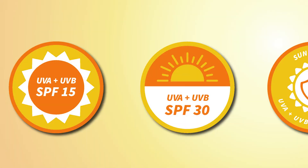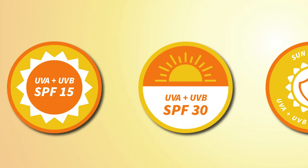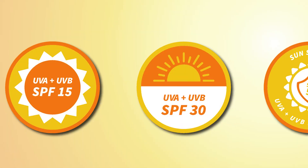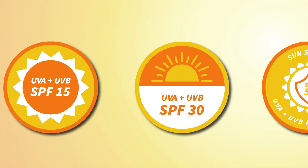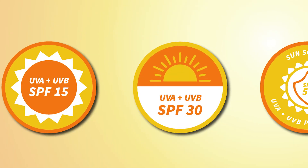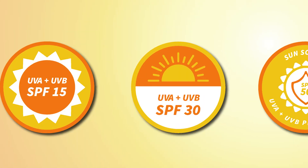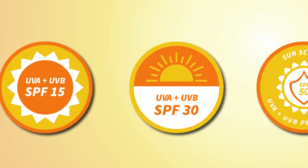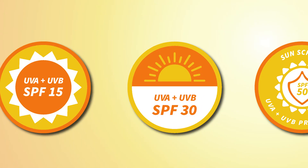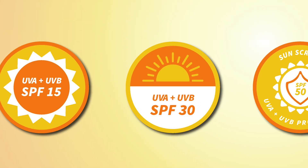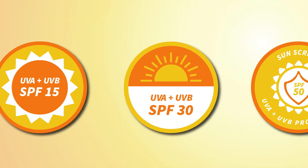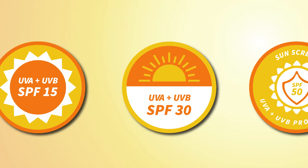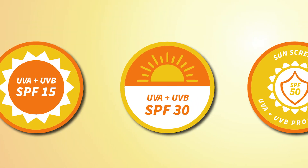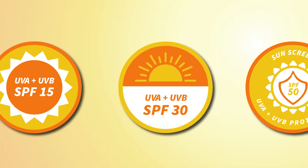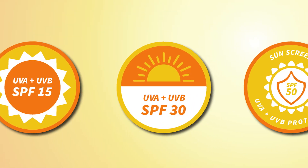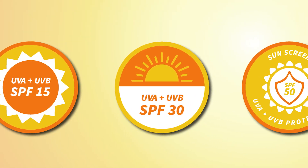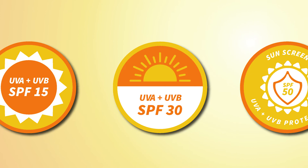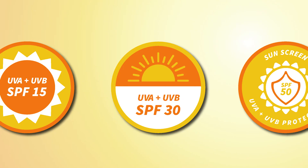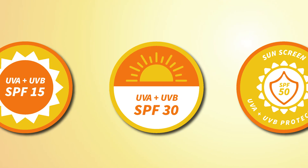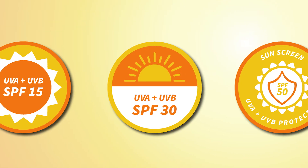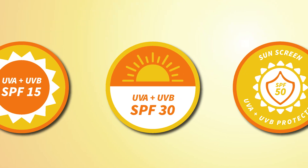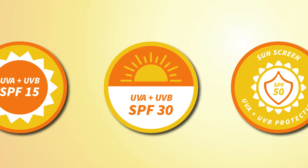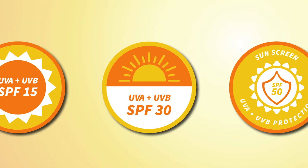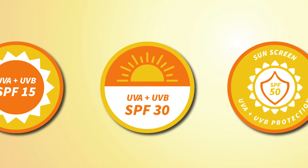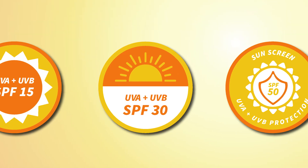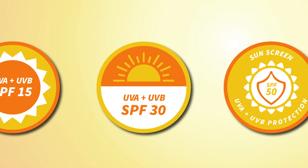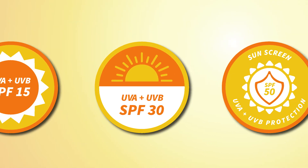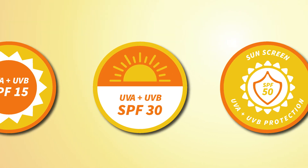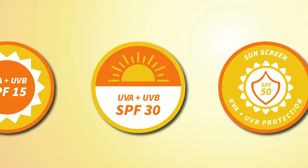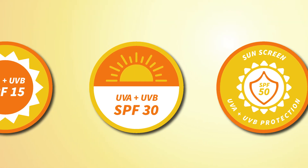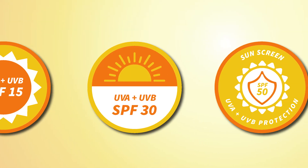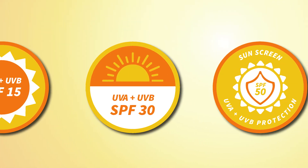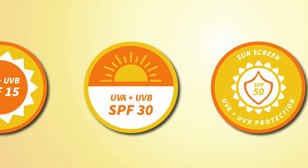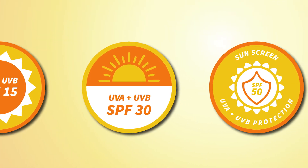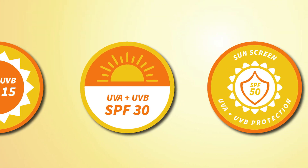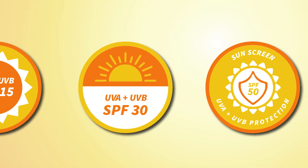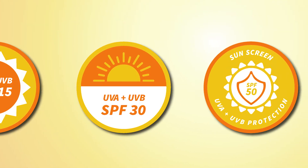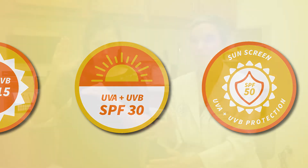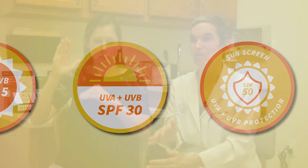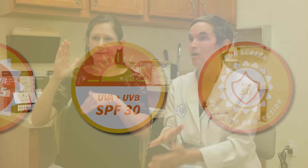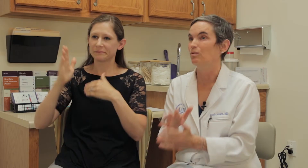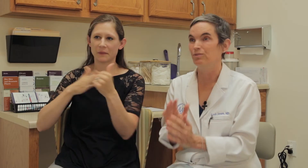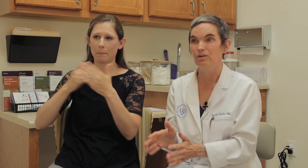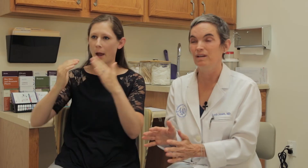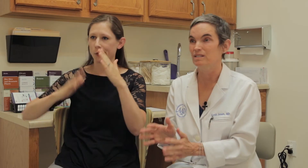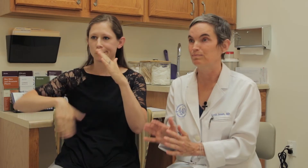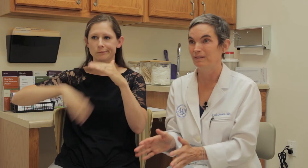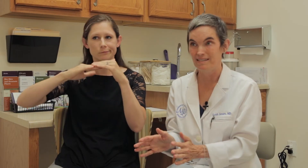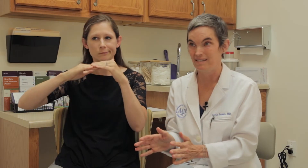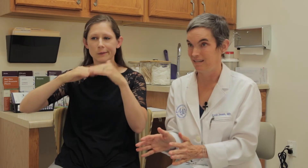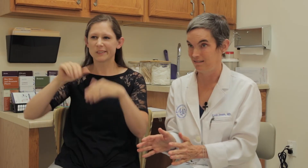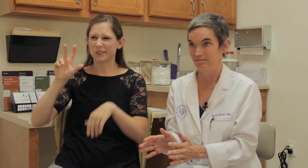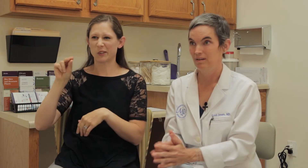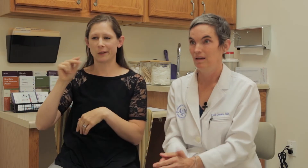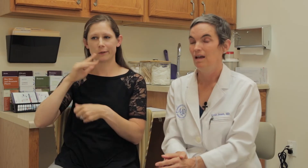I like to see number 30 or above. It doesn't really matter how high you go. 30 is plenty.